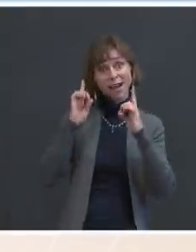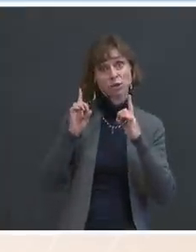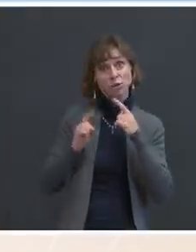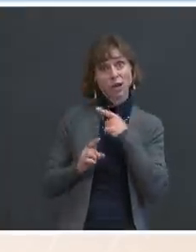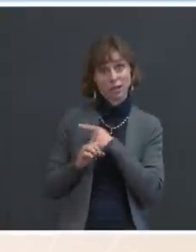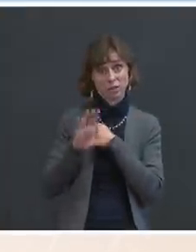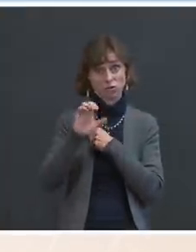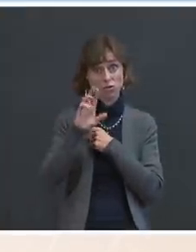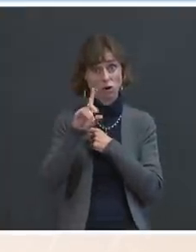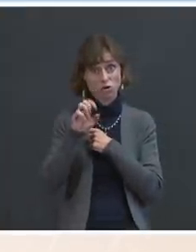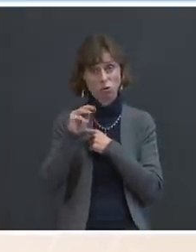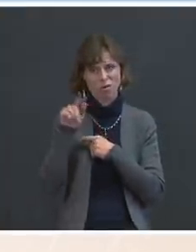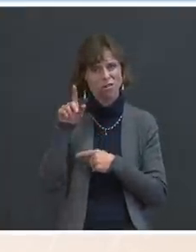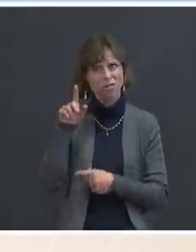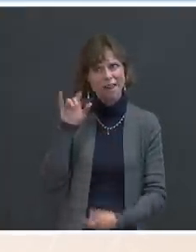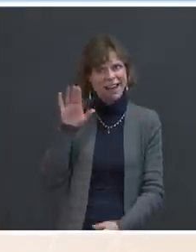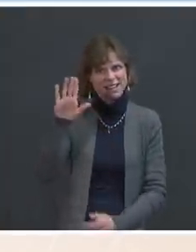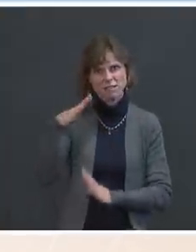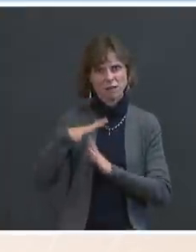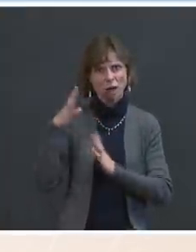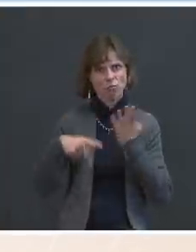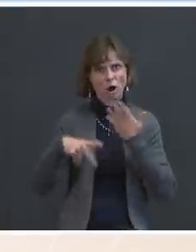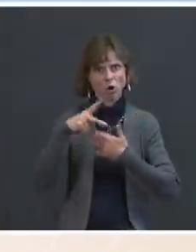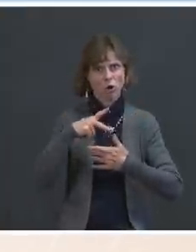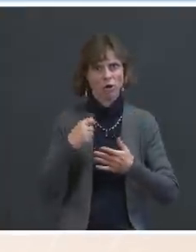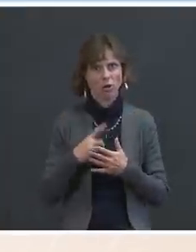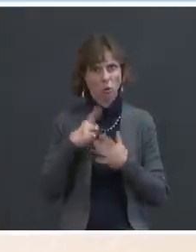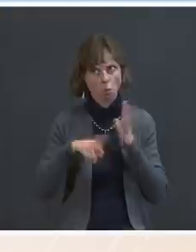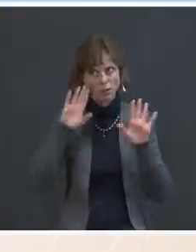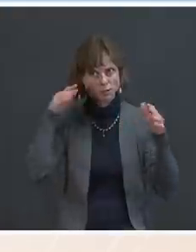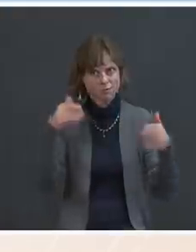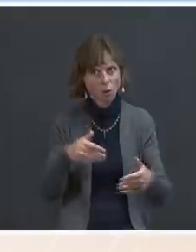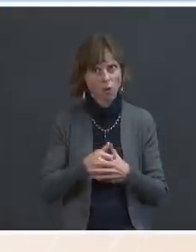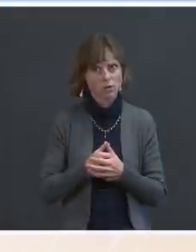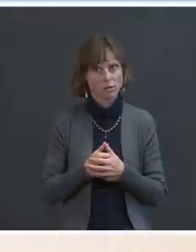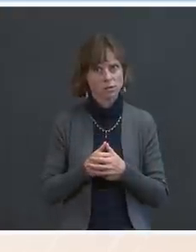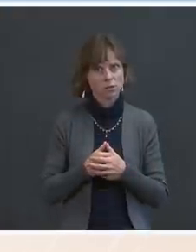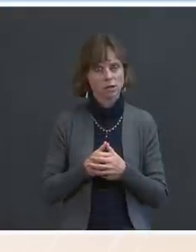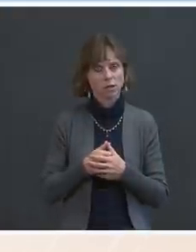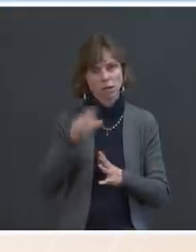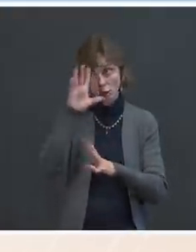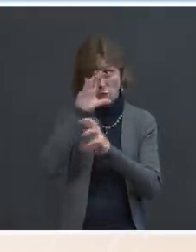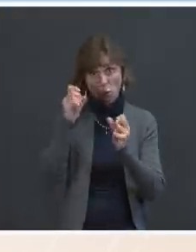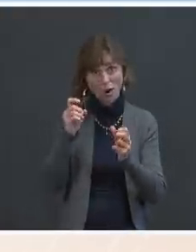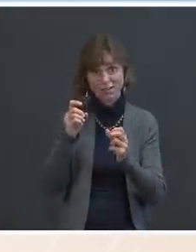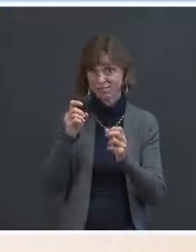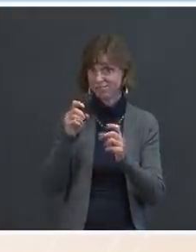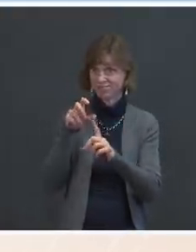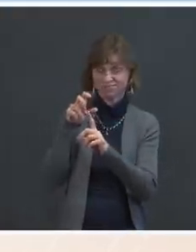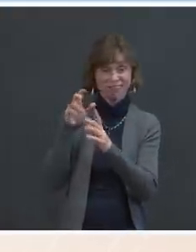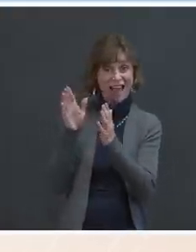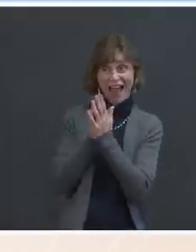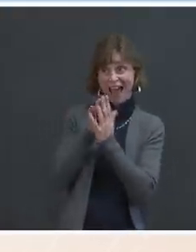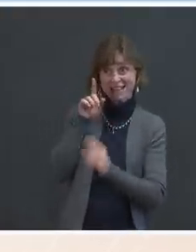this is his number one priority -- what he is focused on. The President has asked him to lead this effort, and he is holding a school summit.